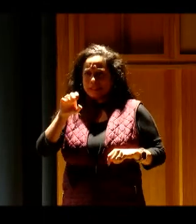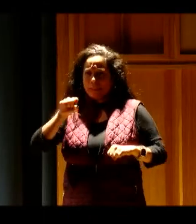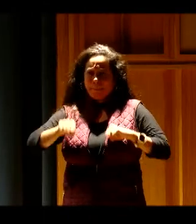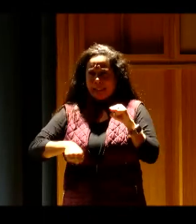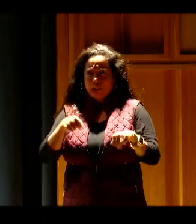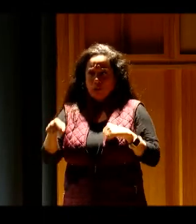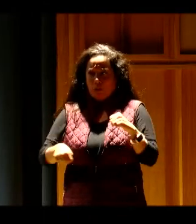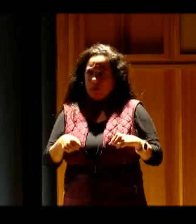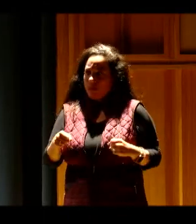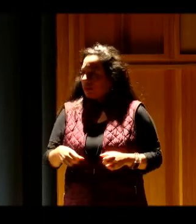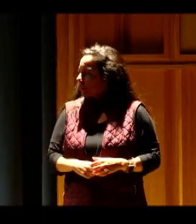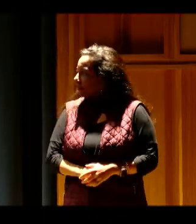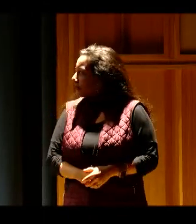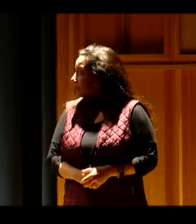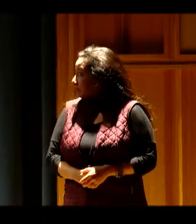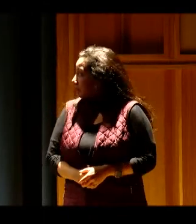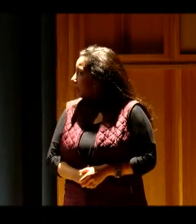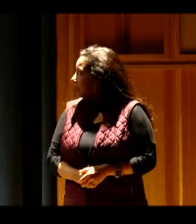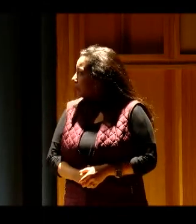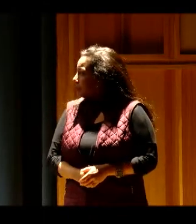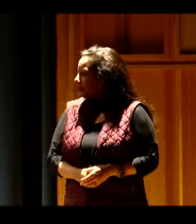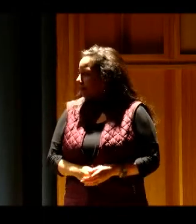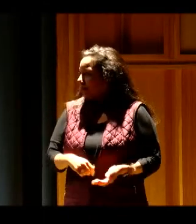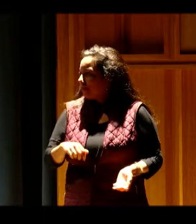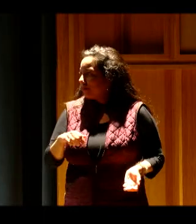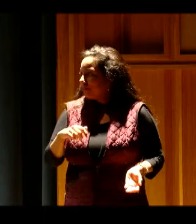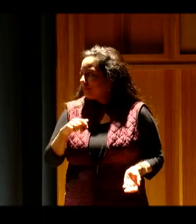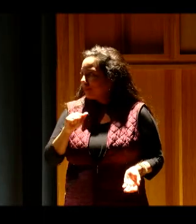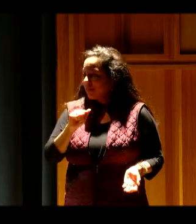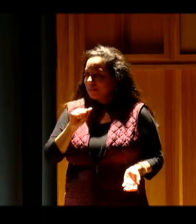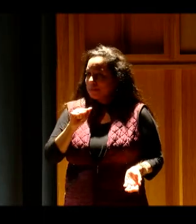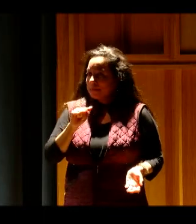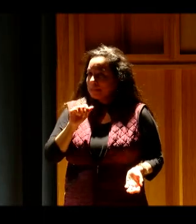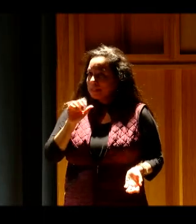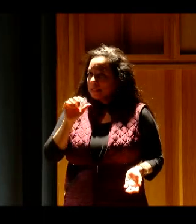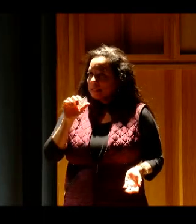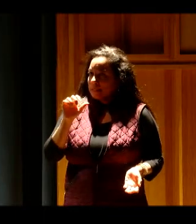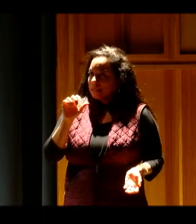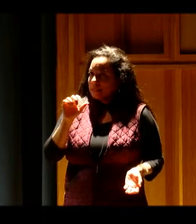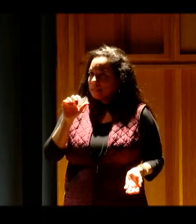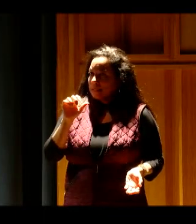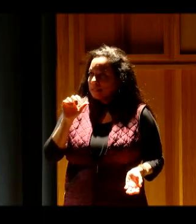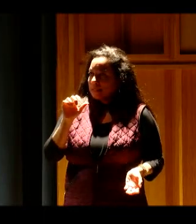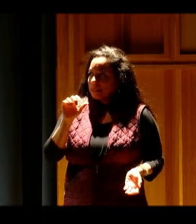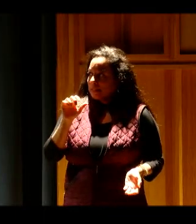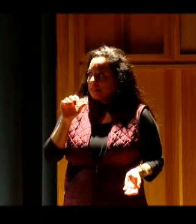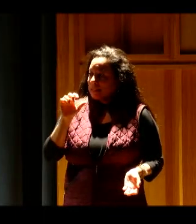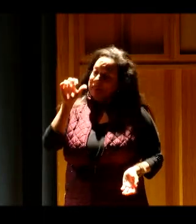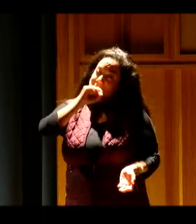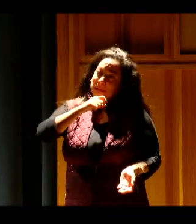And it's, I guess Alison you might admit a somewhat improbable name for a foreign organization.